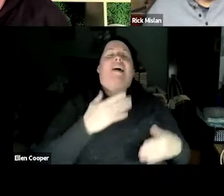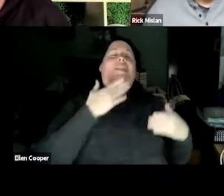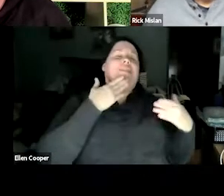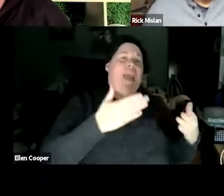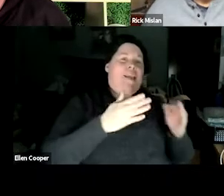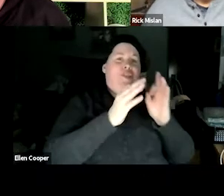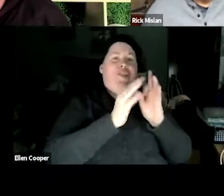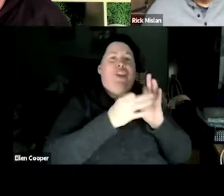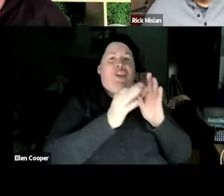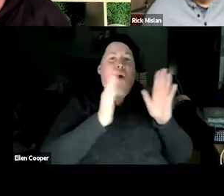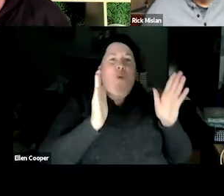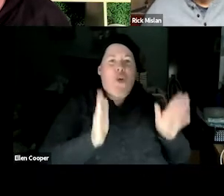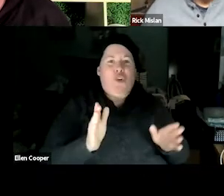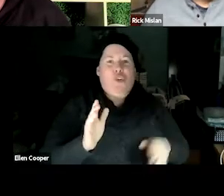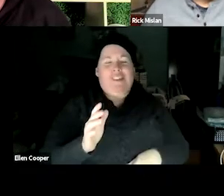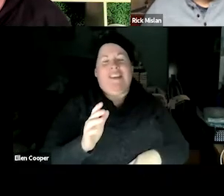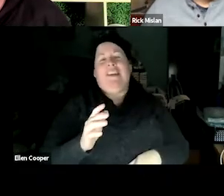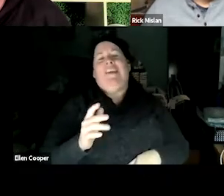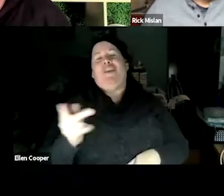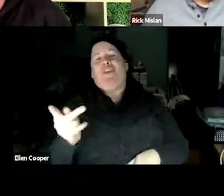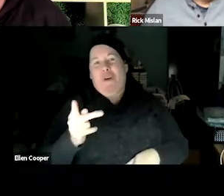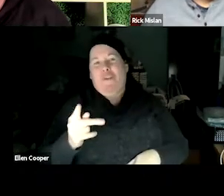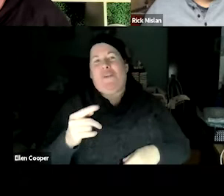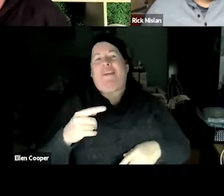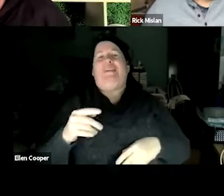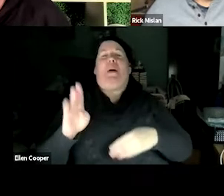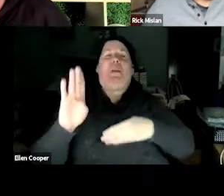Rick Mislan: Because they had been super busy translating a lot of this stuff,